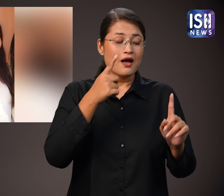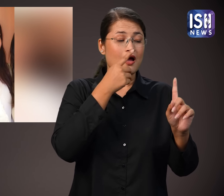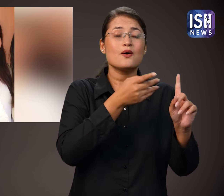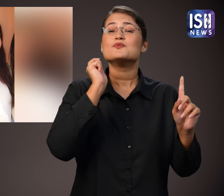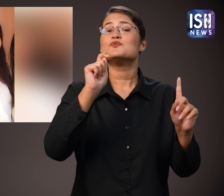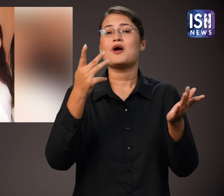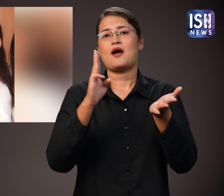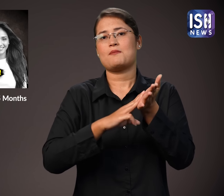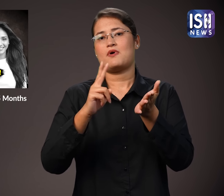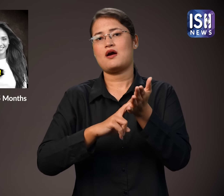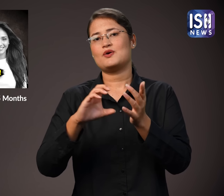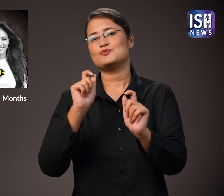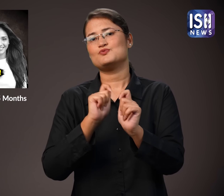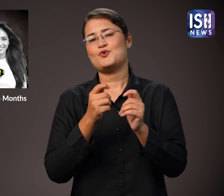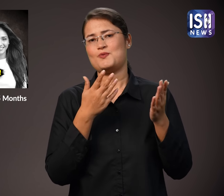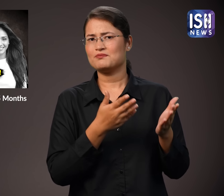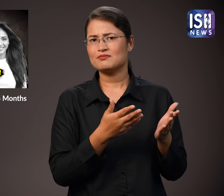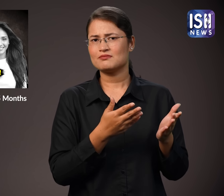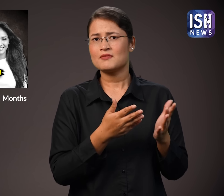She worked as a corporate professional.